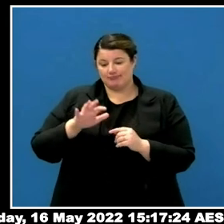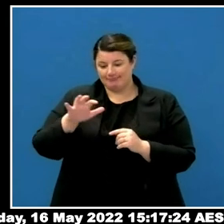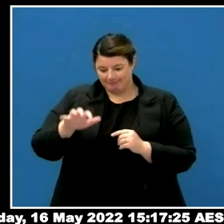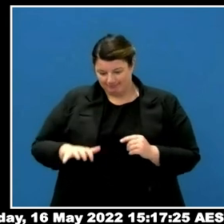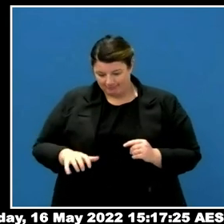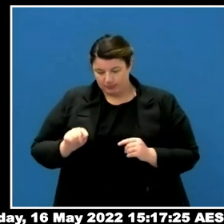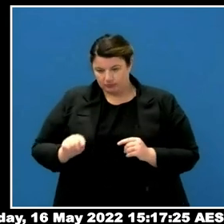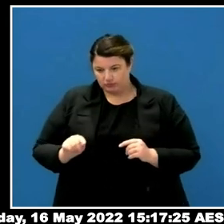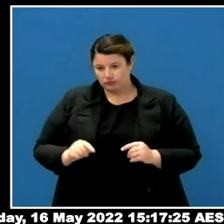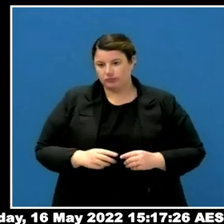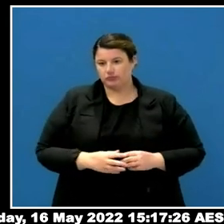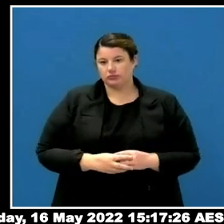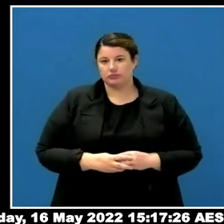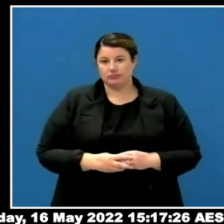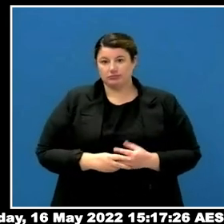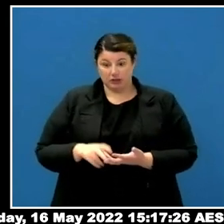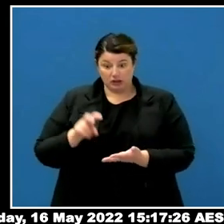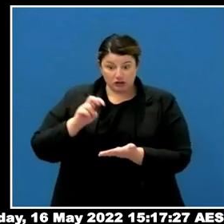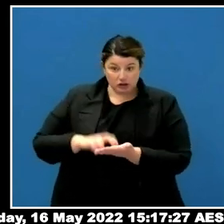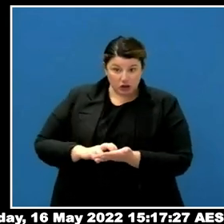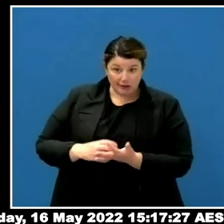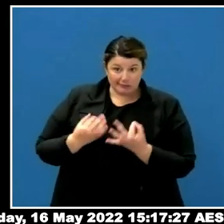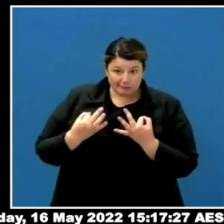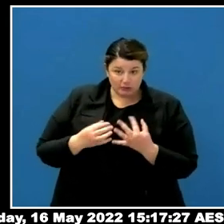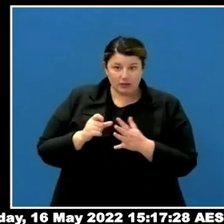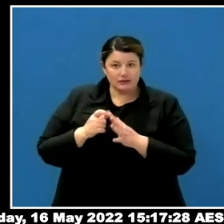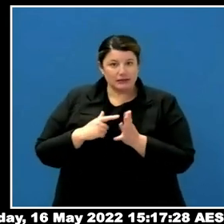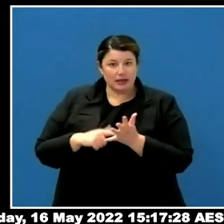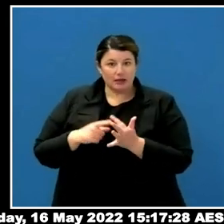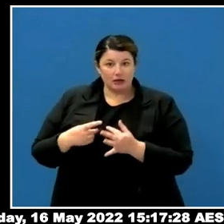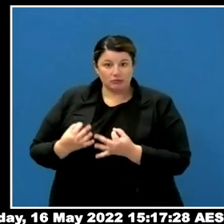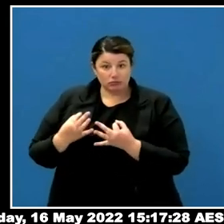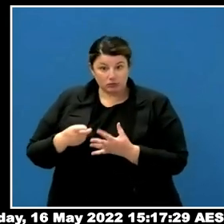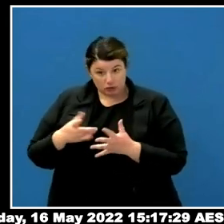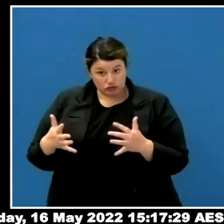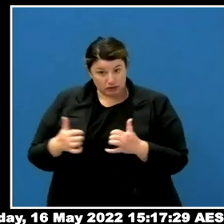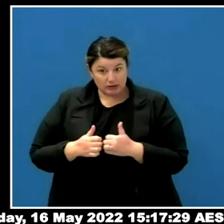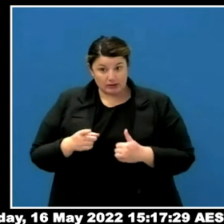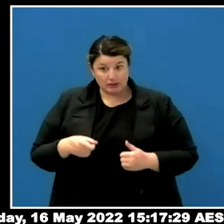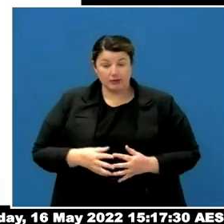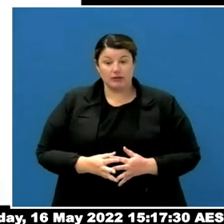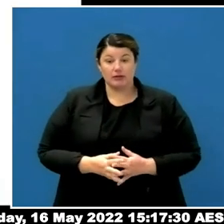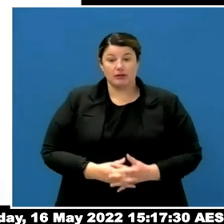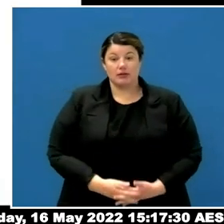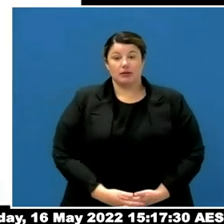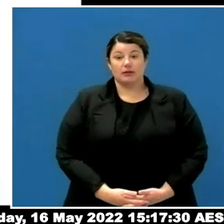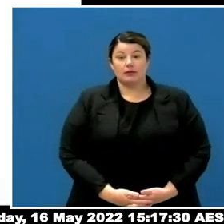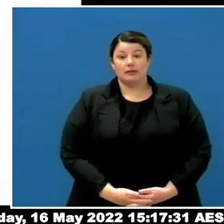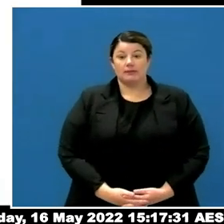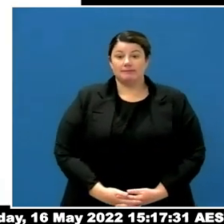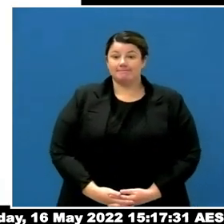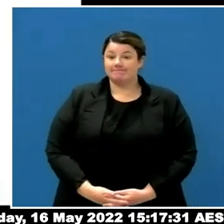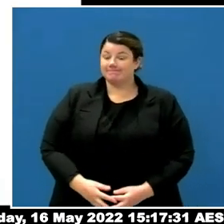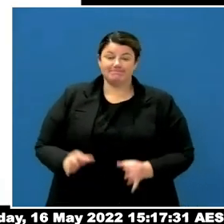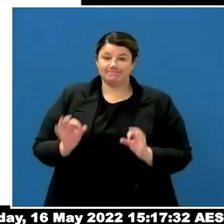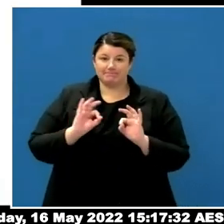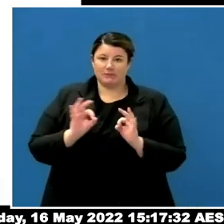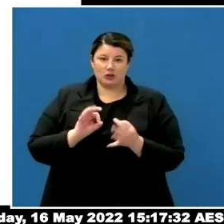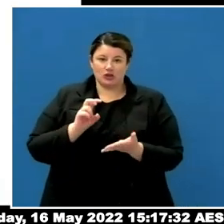signed or dated. Do you agree? Yes. I agree it's not. Probably you do agree.